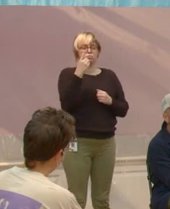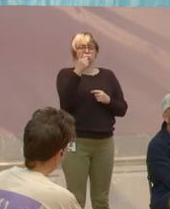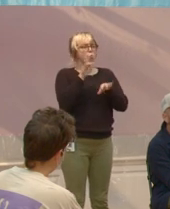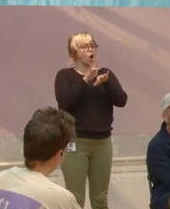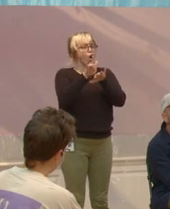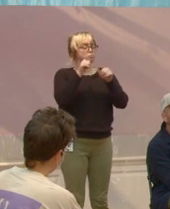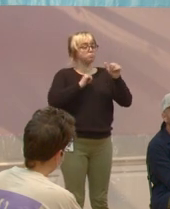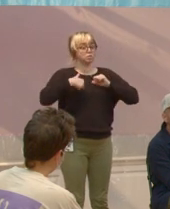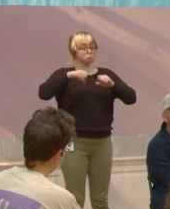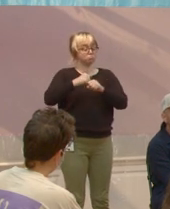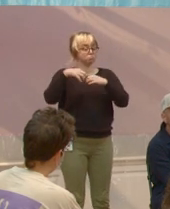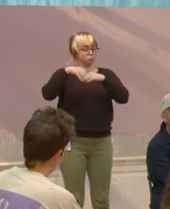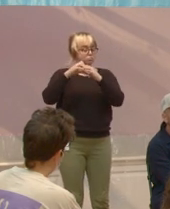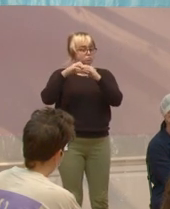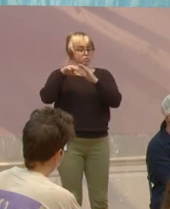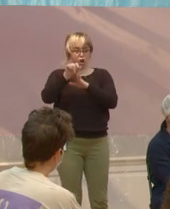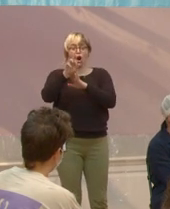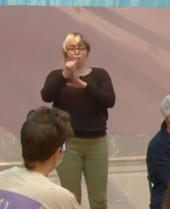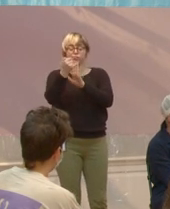we made was in art gallery. And we were just talking this